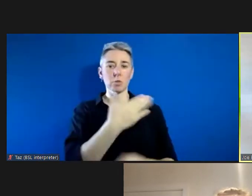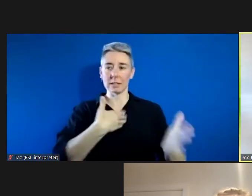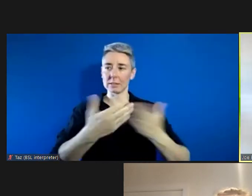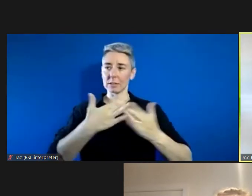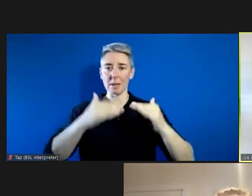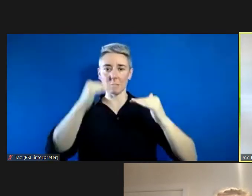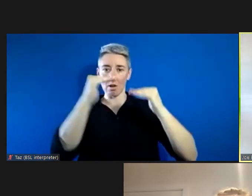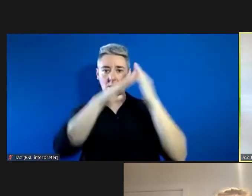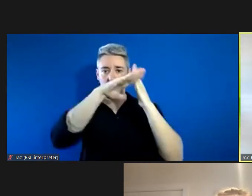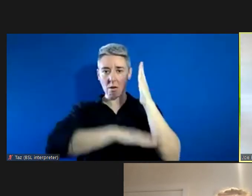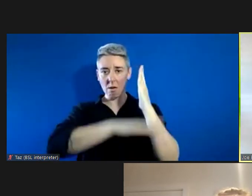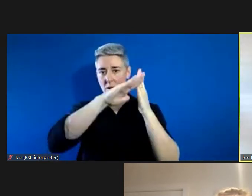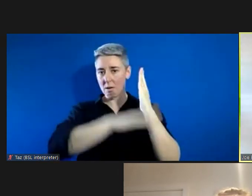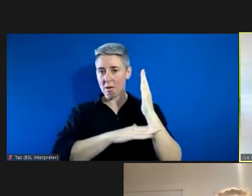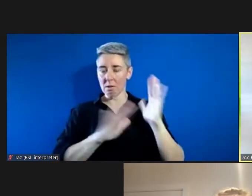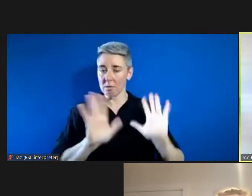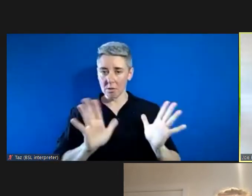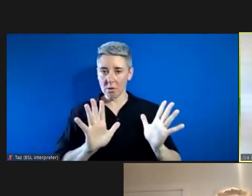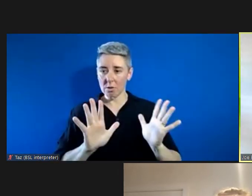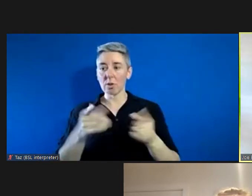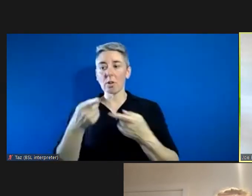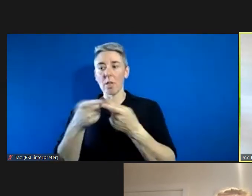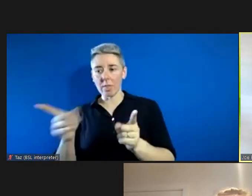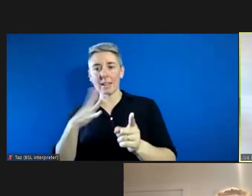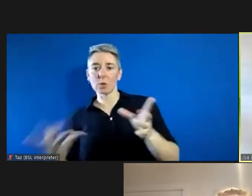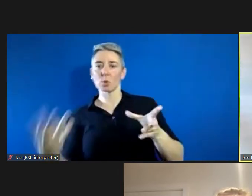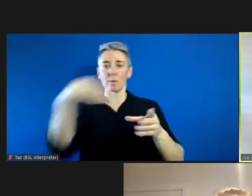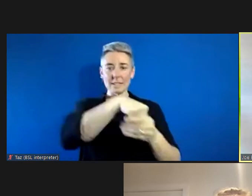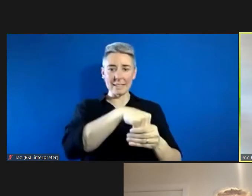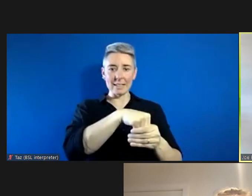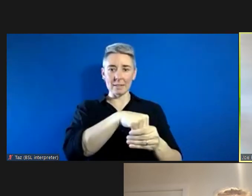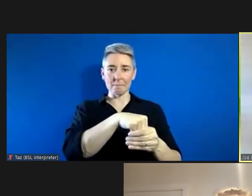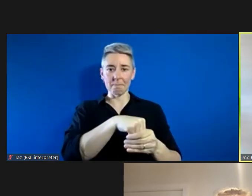about making the holes fit the pegs, not the other way around. Now, once you started talking about